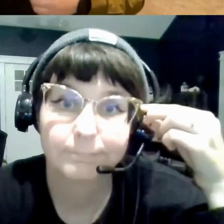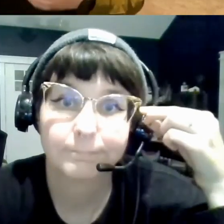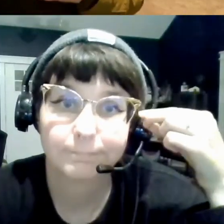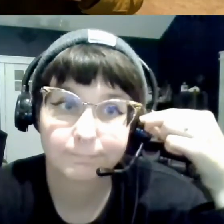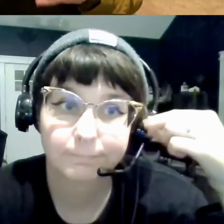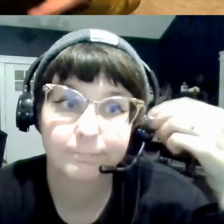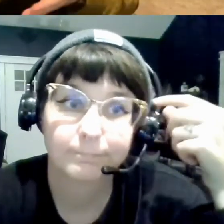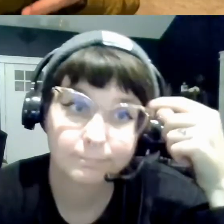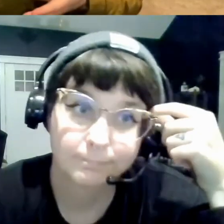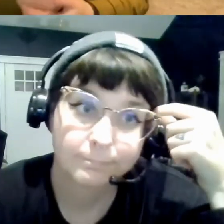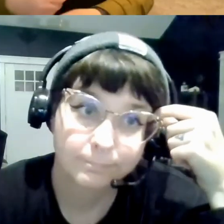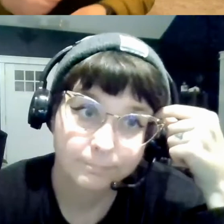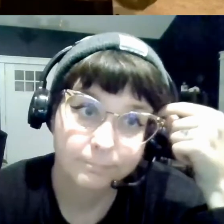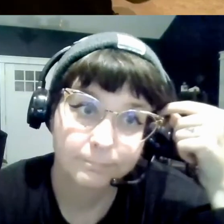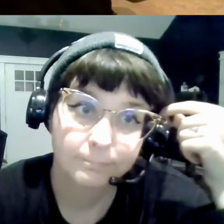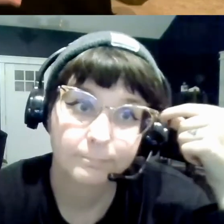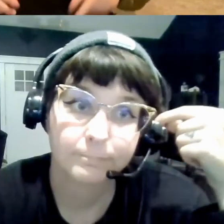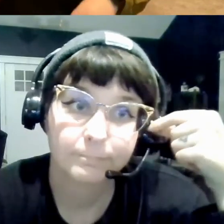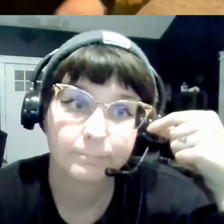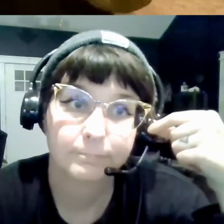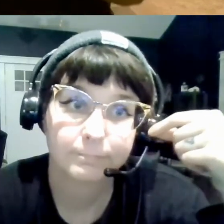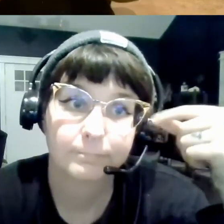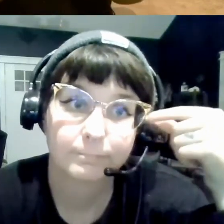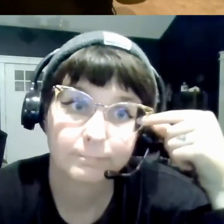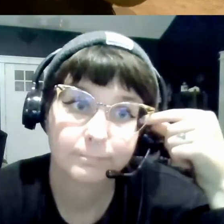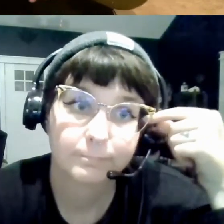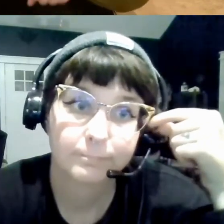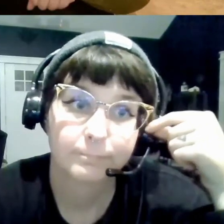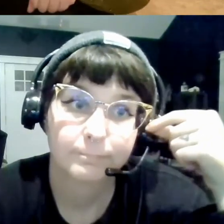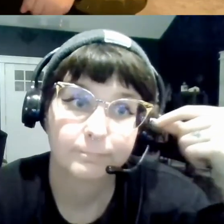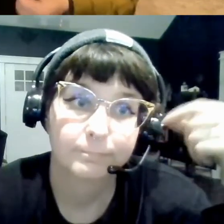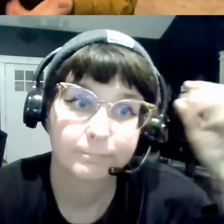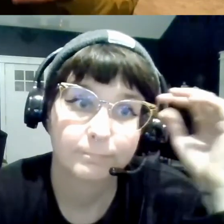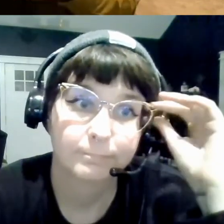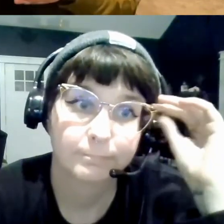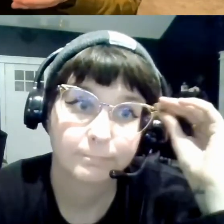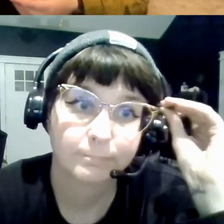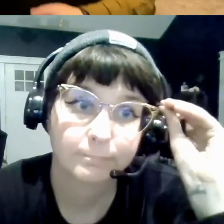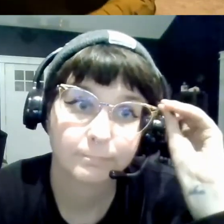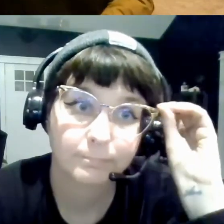that was presented nationally recently and published, if folks are looking for that kind of stuff,